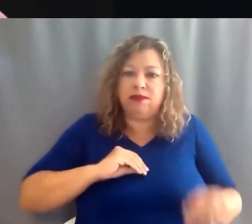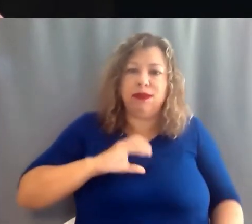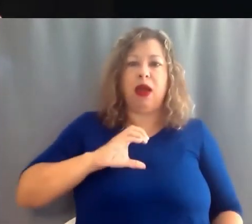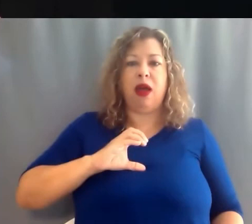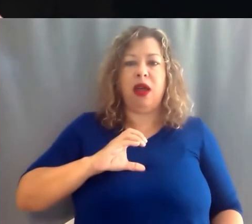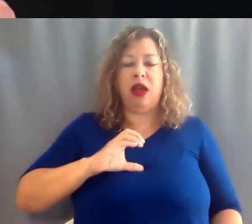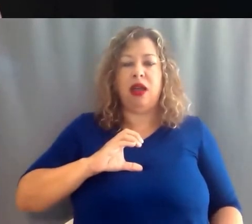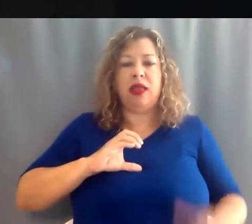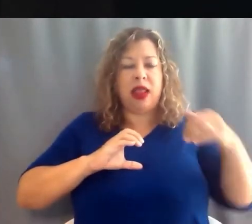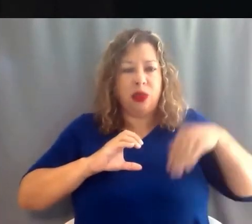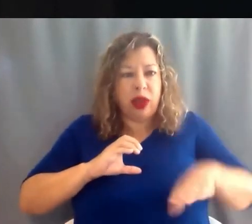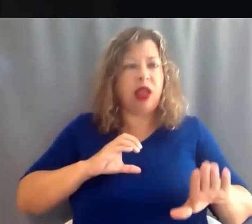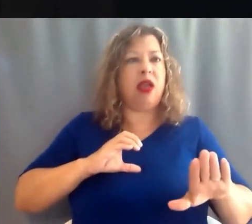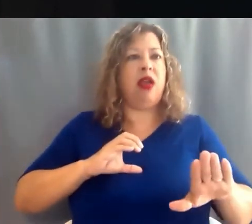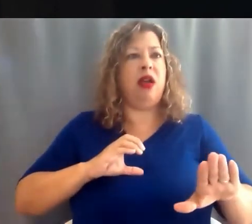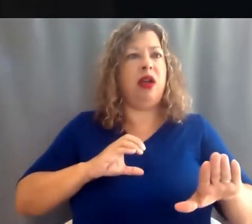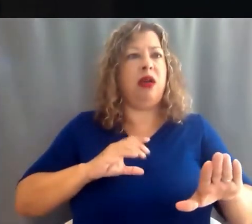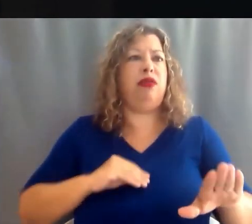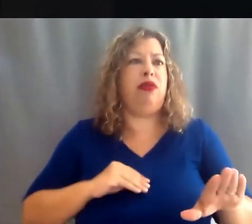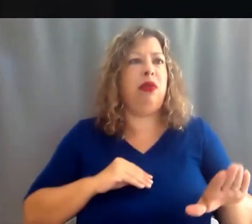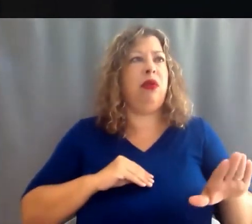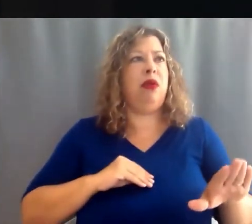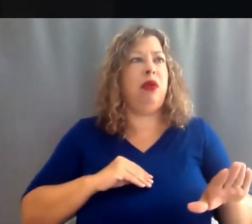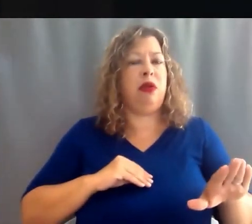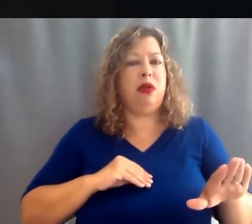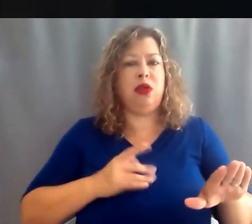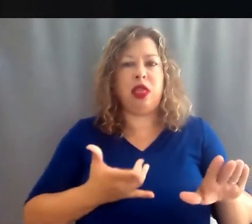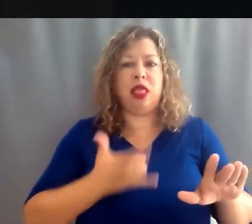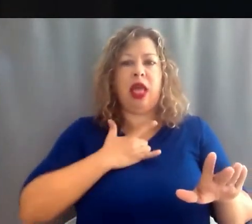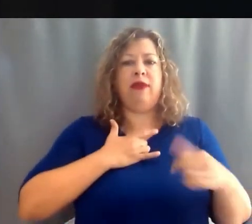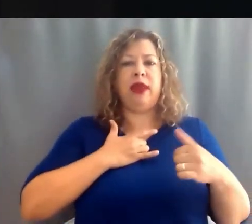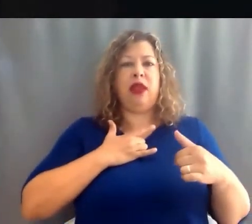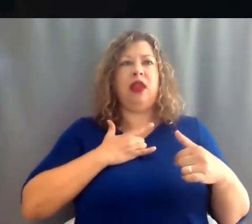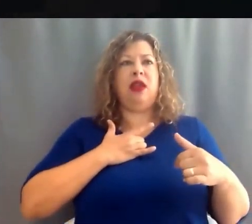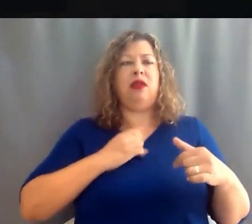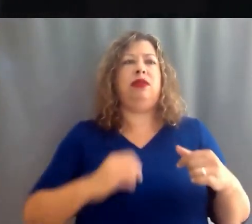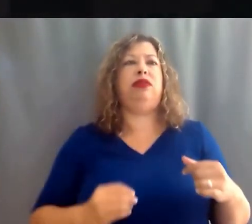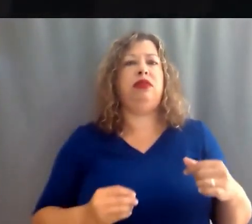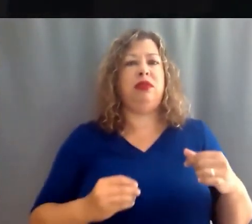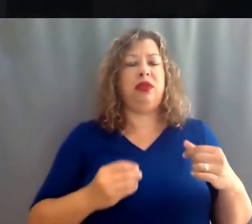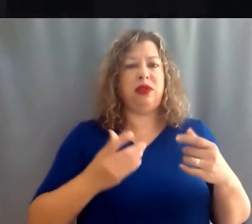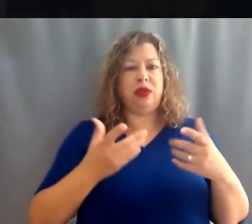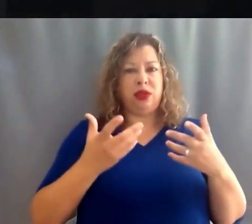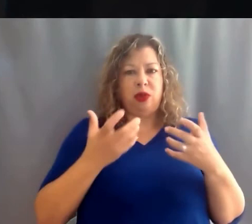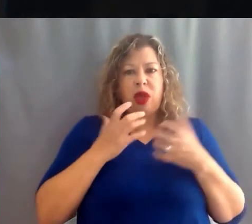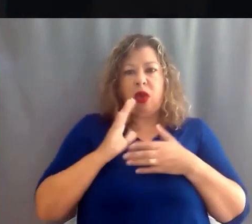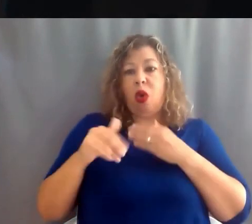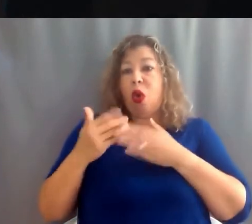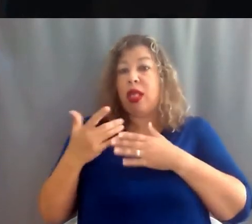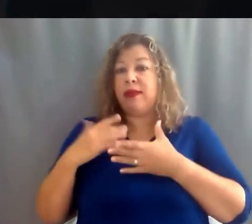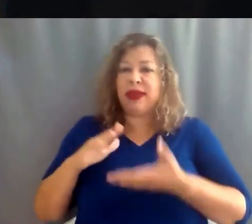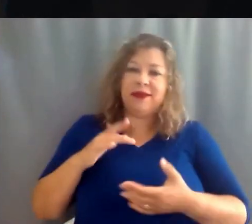You made me feel that I could give all of me, but you only wanted the part of me that made you feel comfortable.